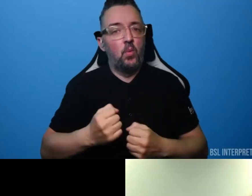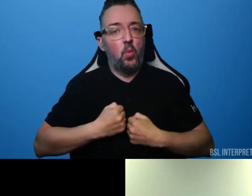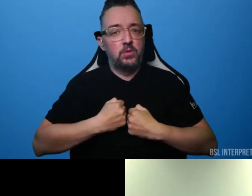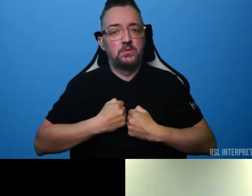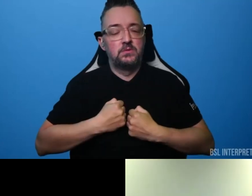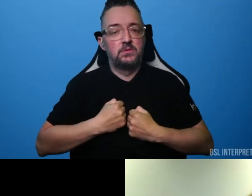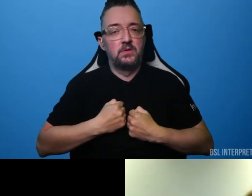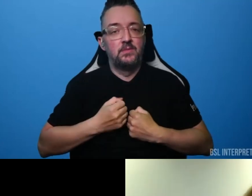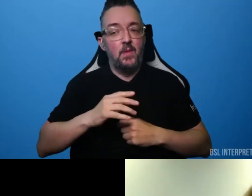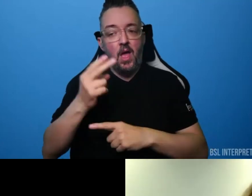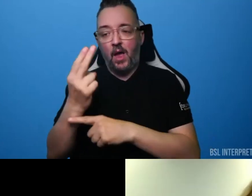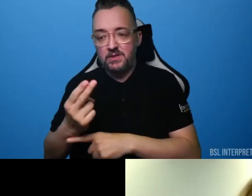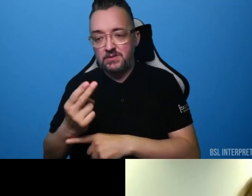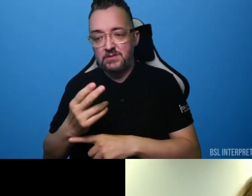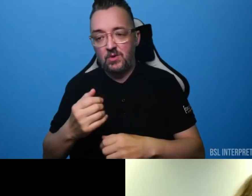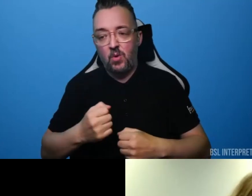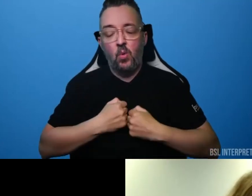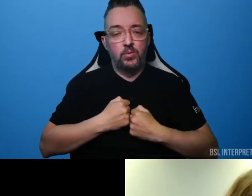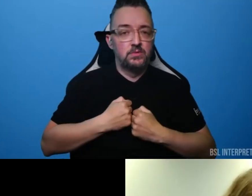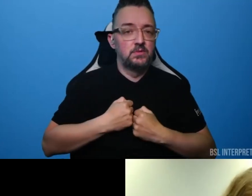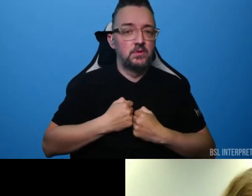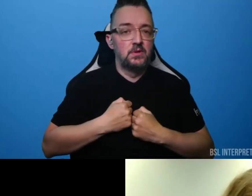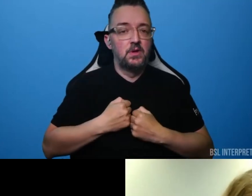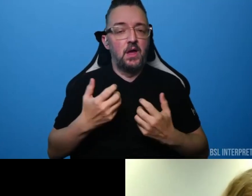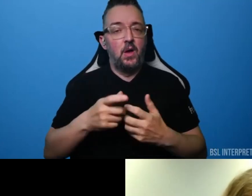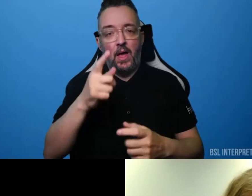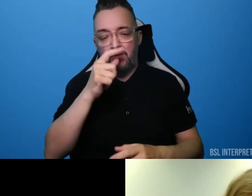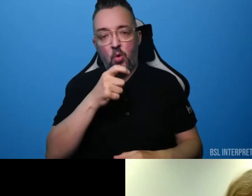by artists and designers kind of commenting on these stories too.